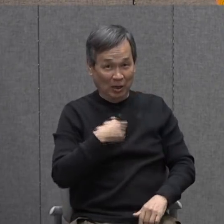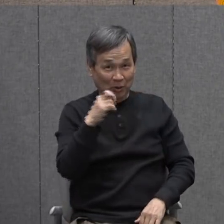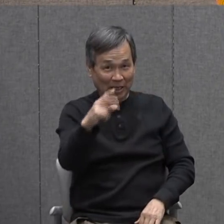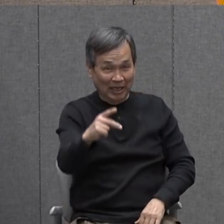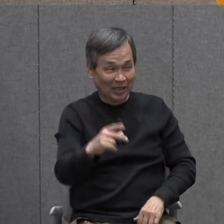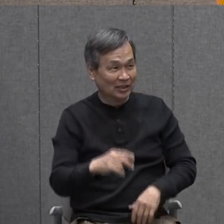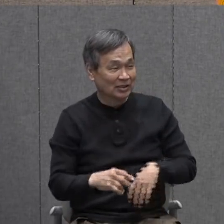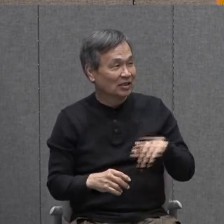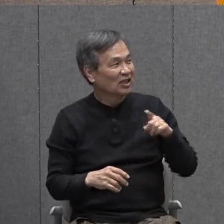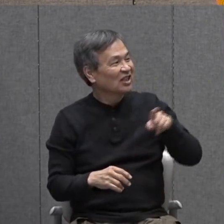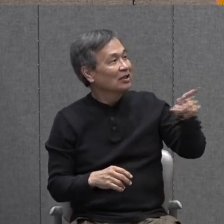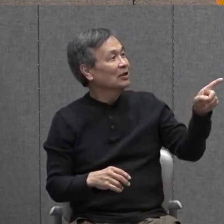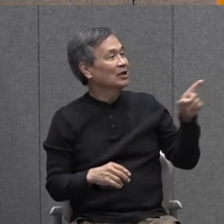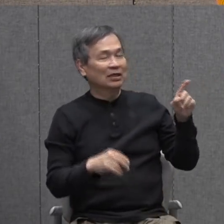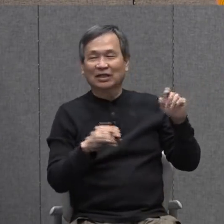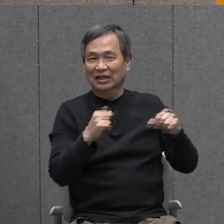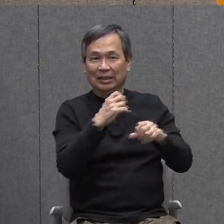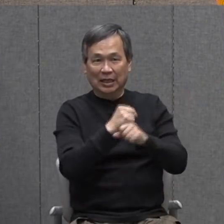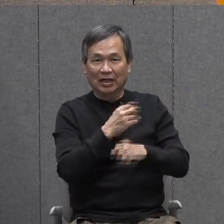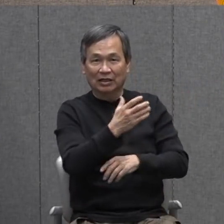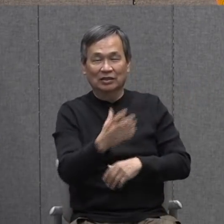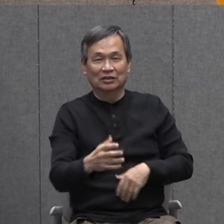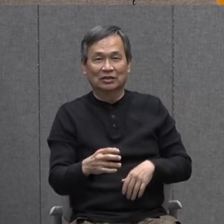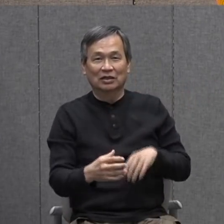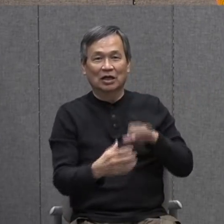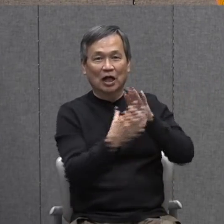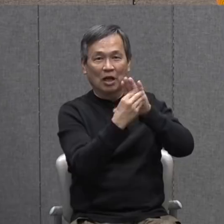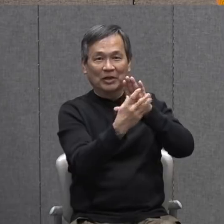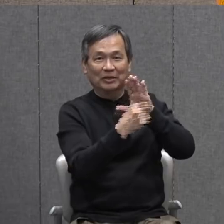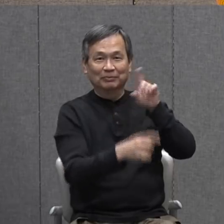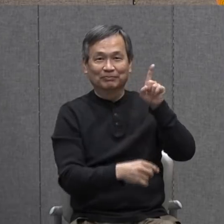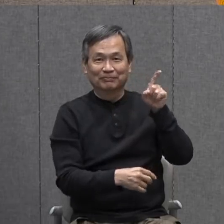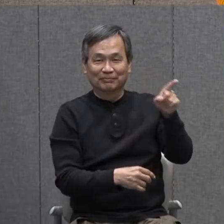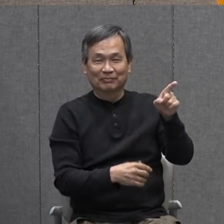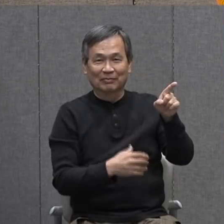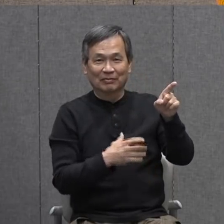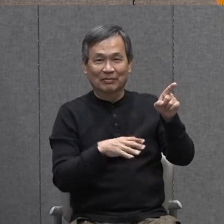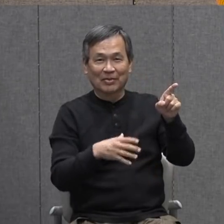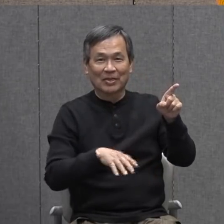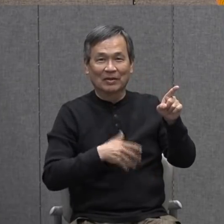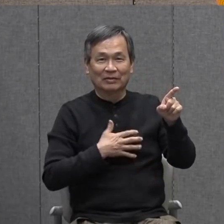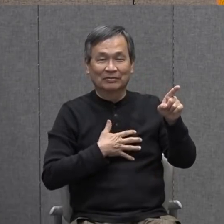to get their materials together. First breath (exhales), inhale (inhales), exhale (exhales).